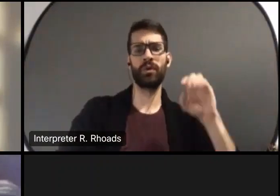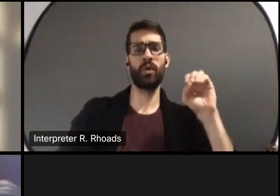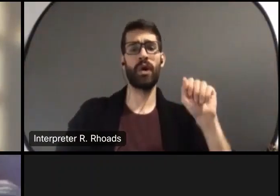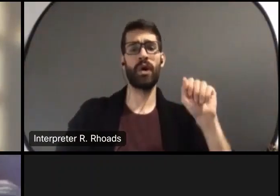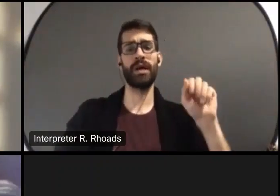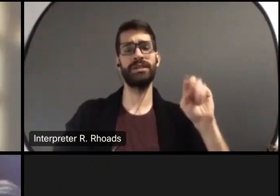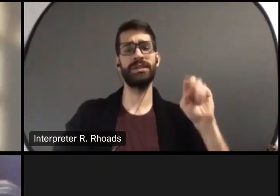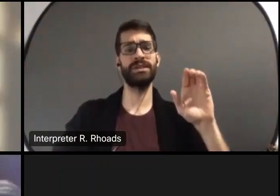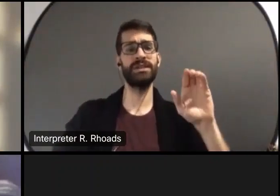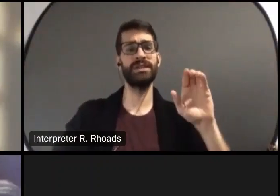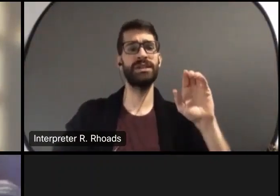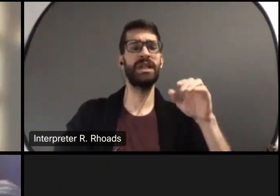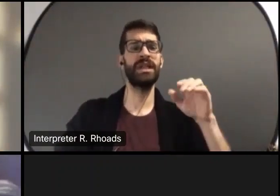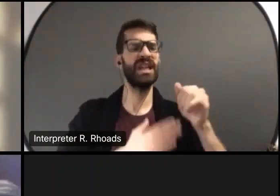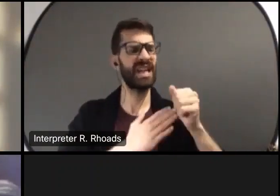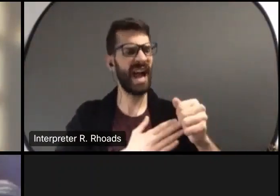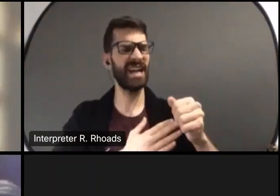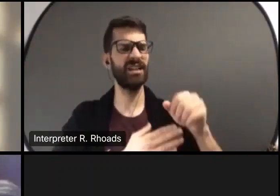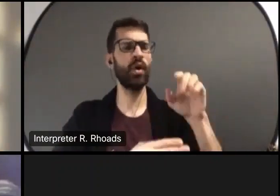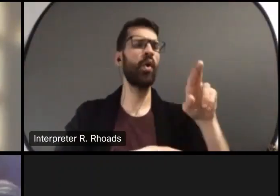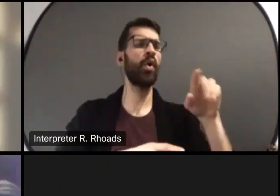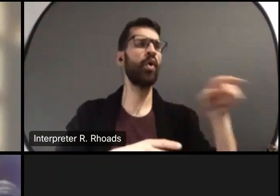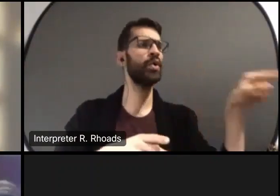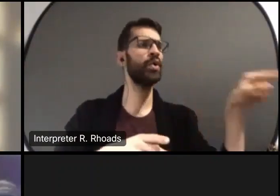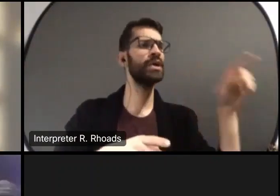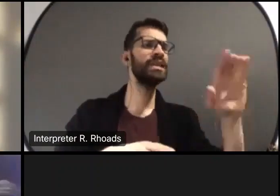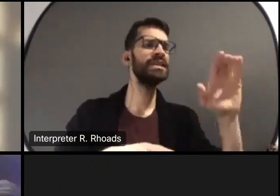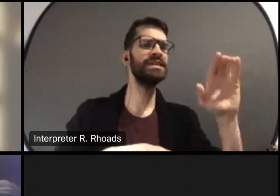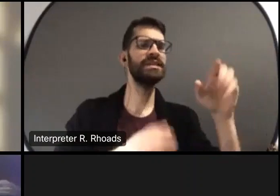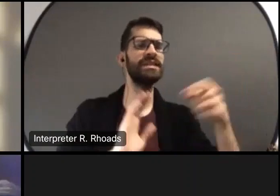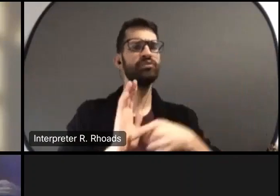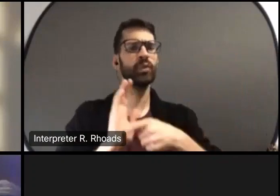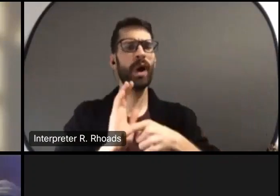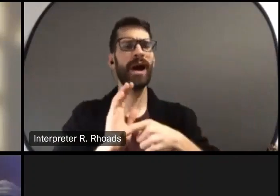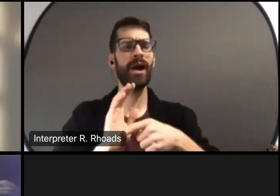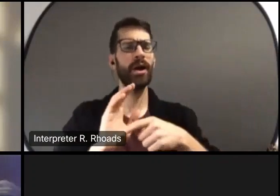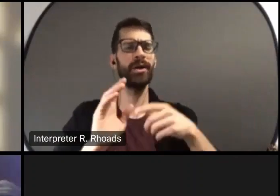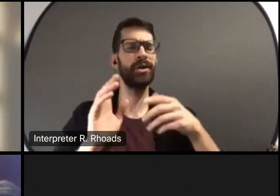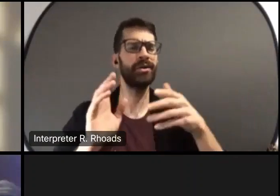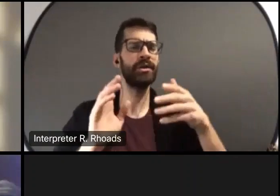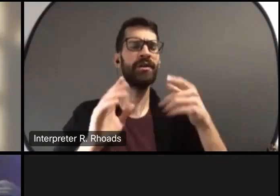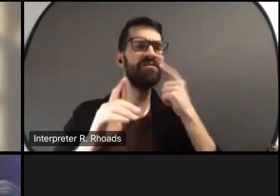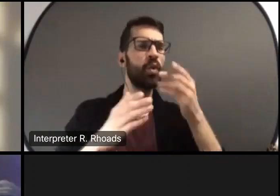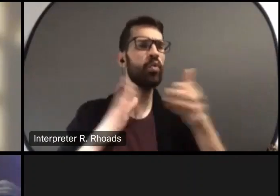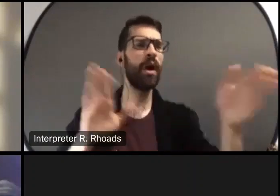DC Municipal regulations, you know there are some requirements for an office for example,